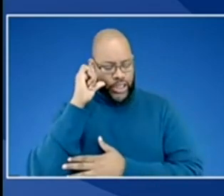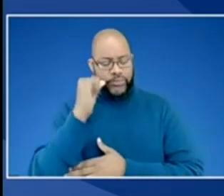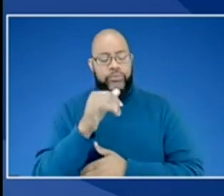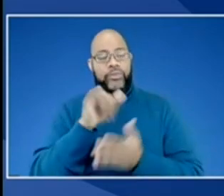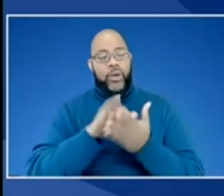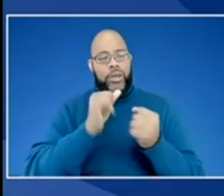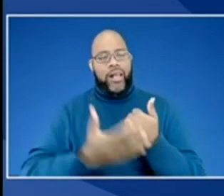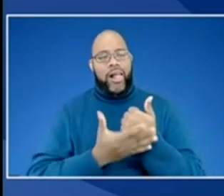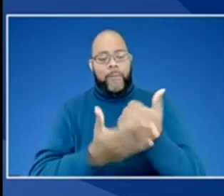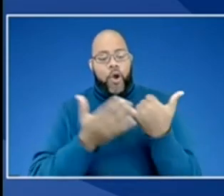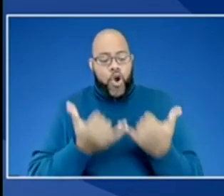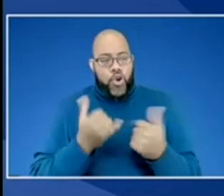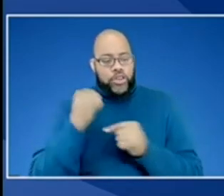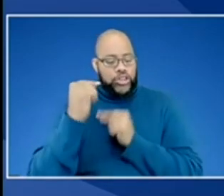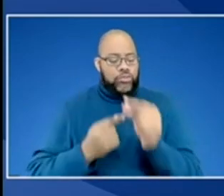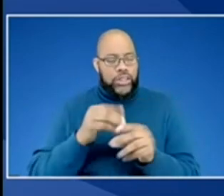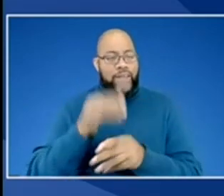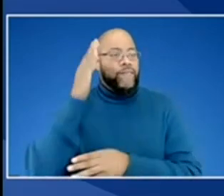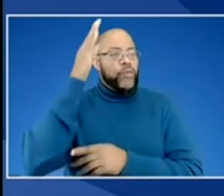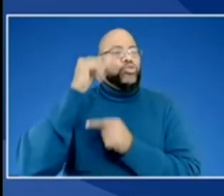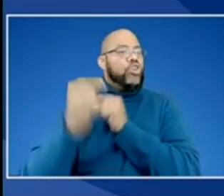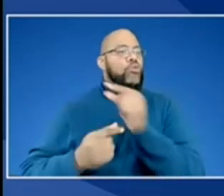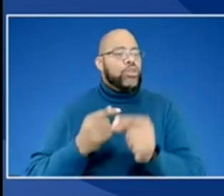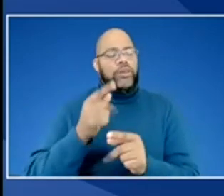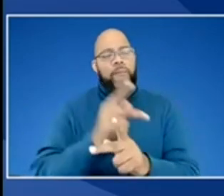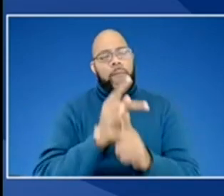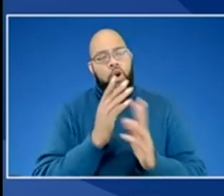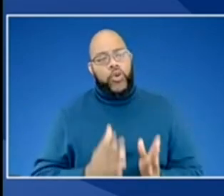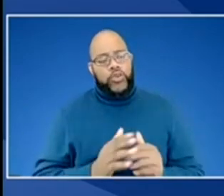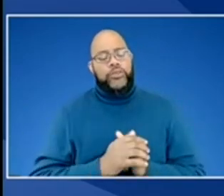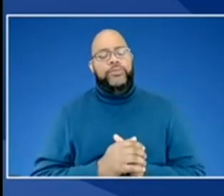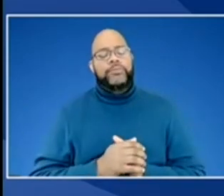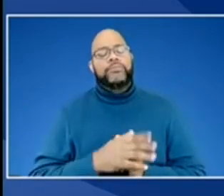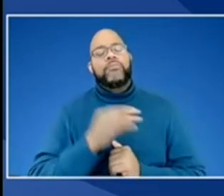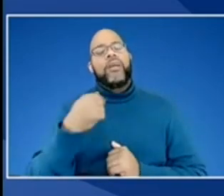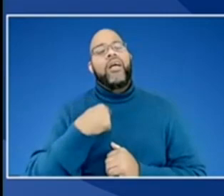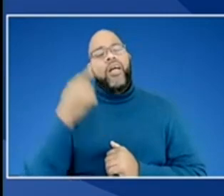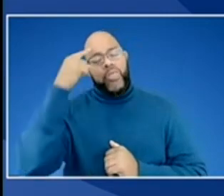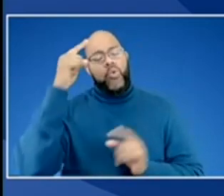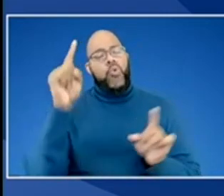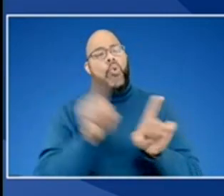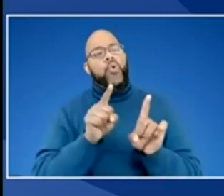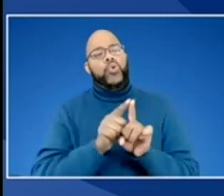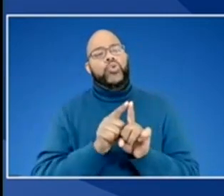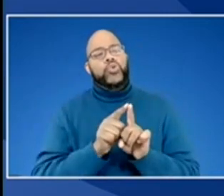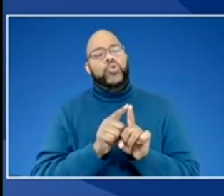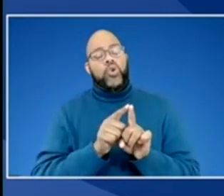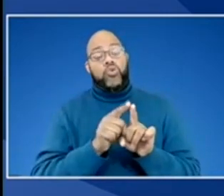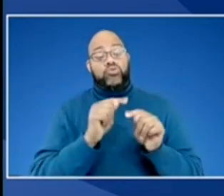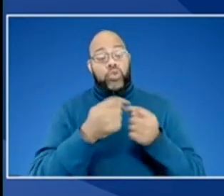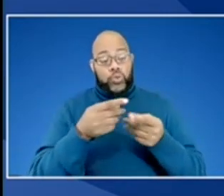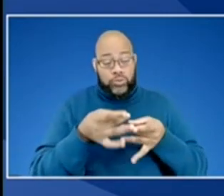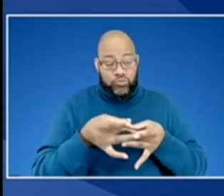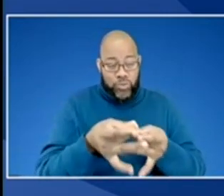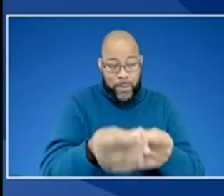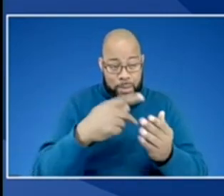current generations and future generations of borrowers. And I think also in terms of streamlining, it could be valuable for the